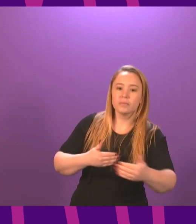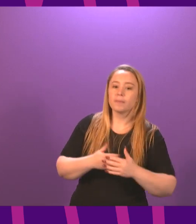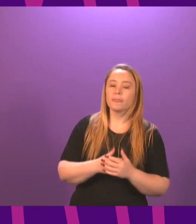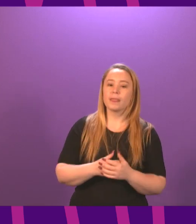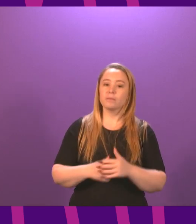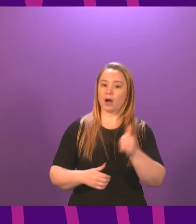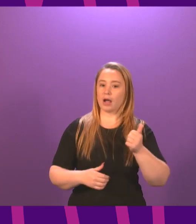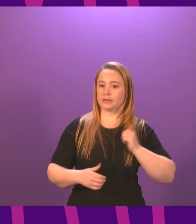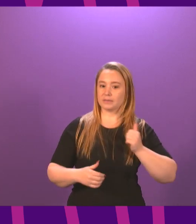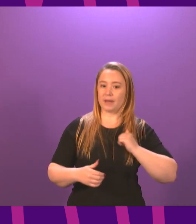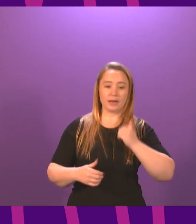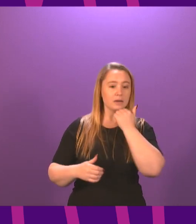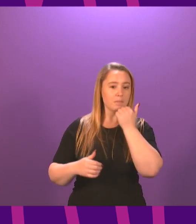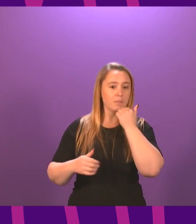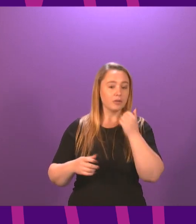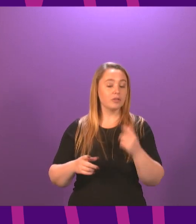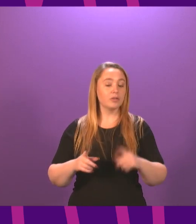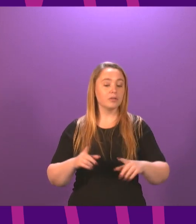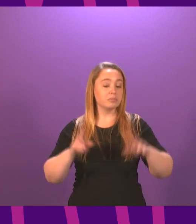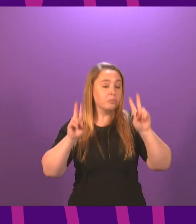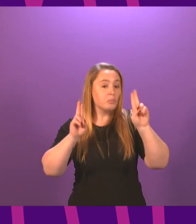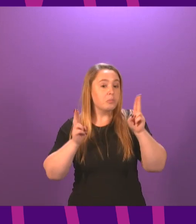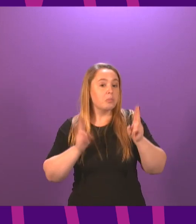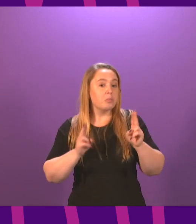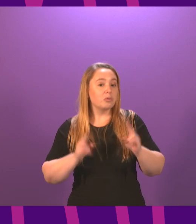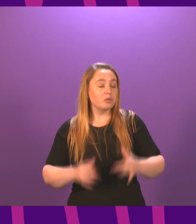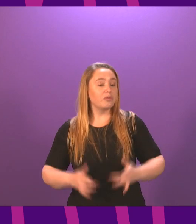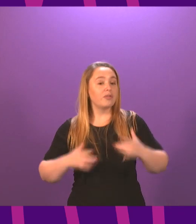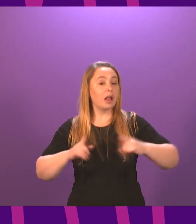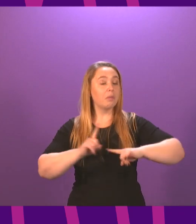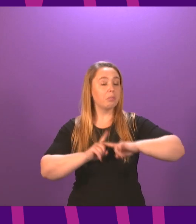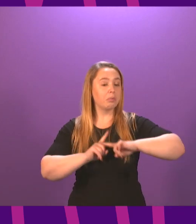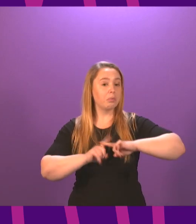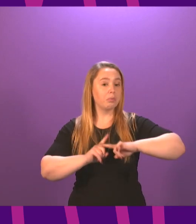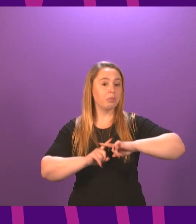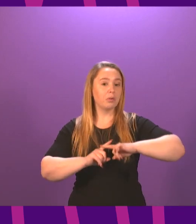I think that we are starting to see signs for some cautious optimism about Renfrewshire,